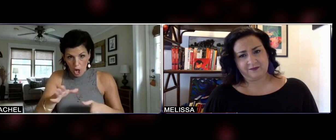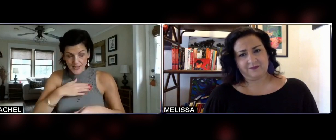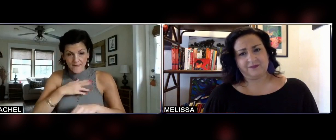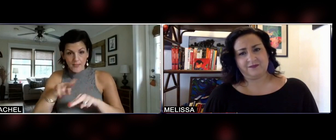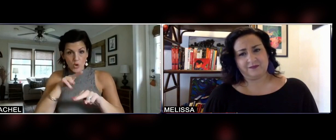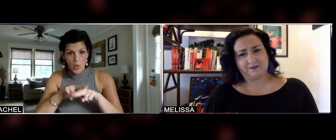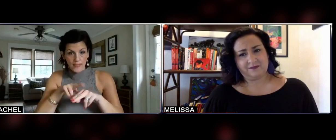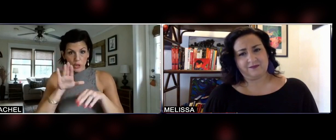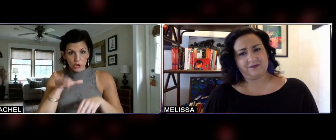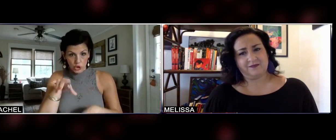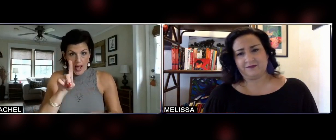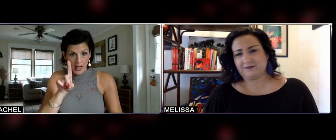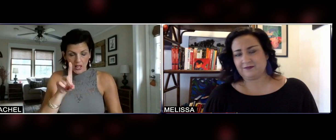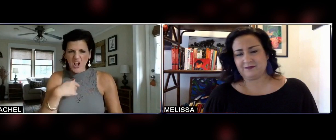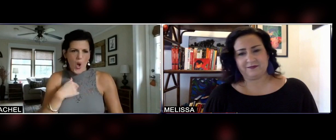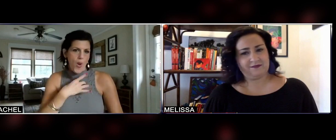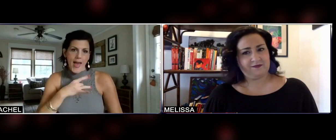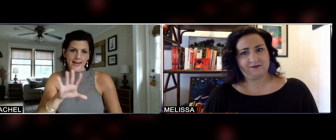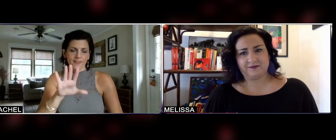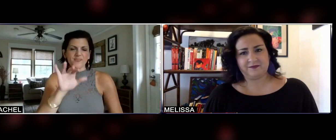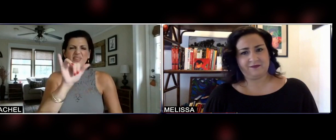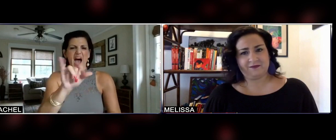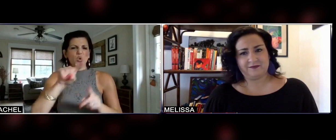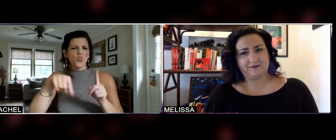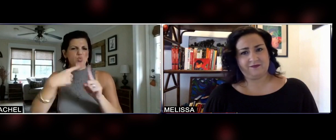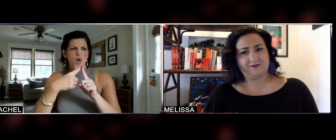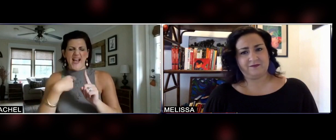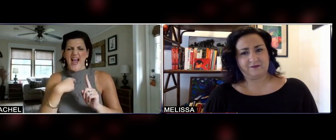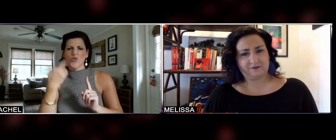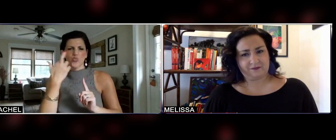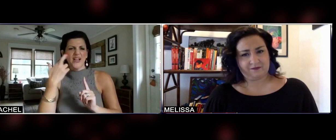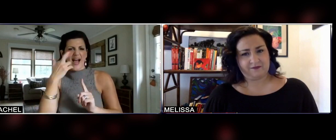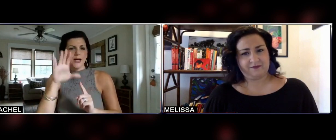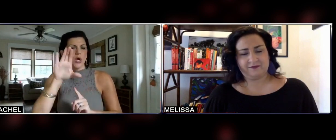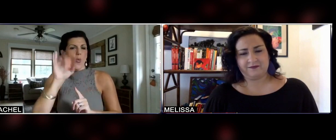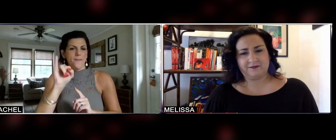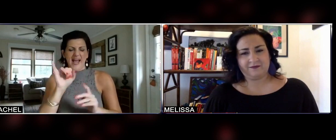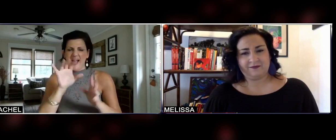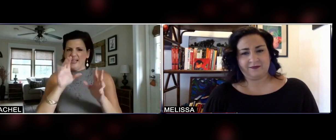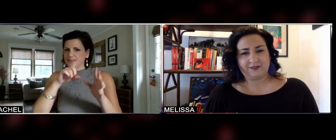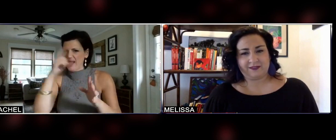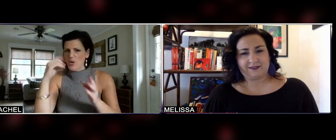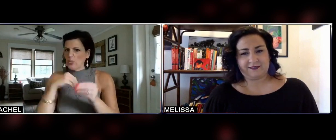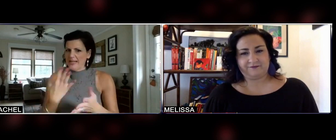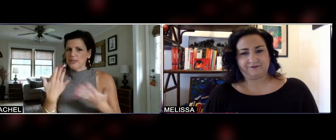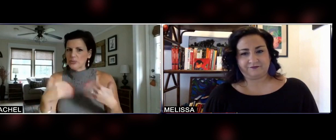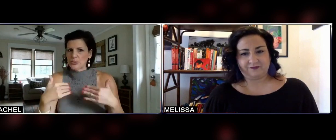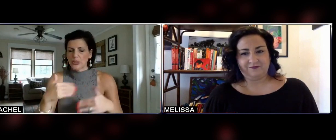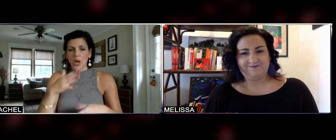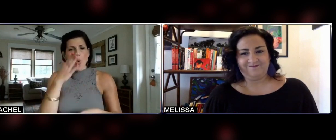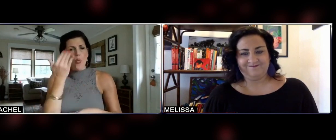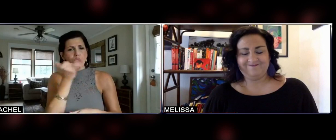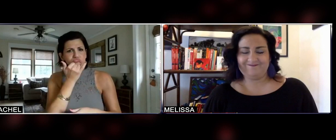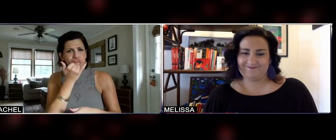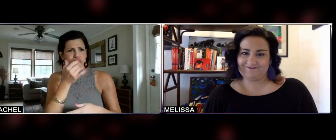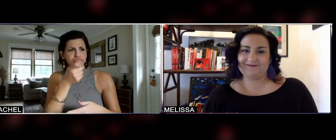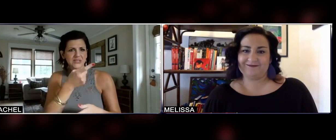I didn't like that at all. That's when I realized, whew, the topic of cochlear implants is very "black and white".